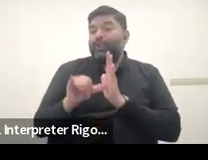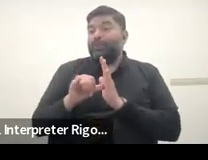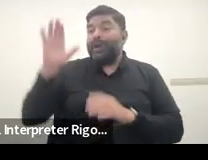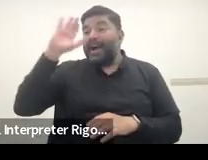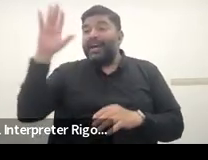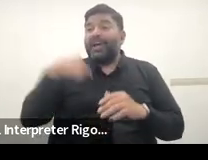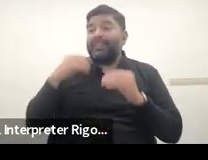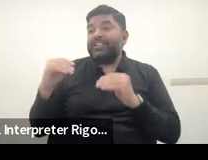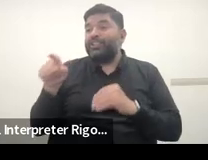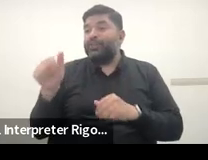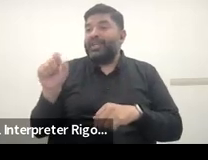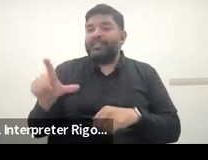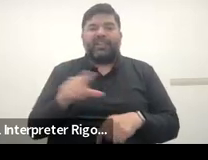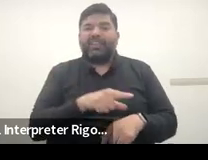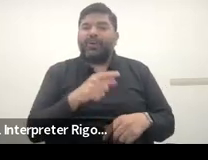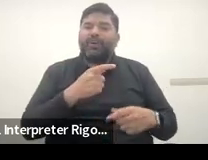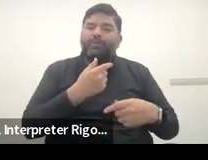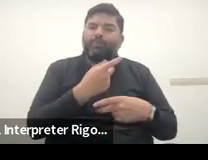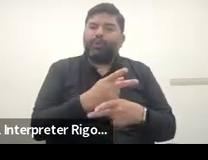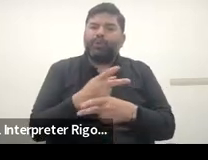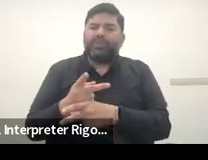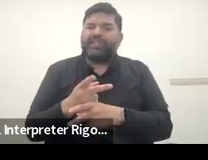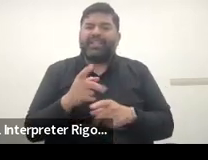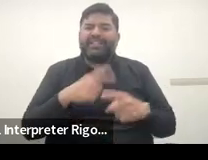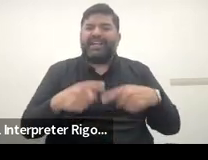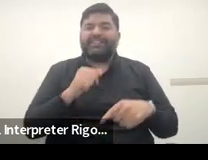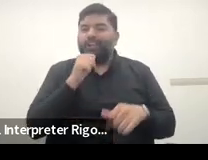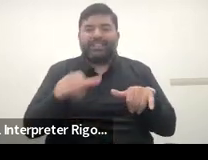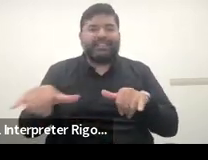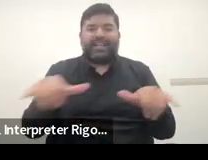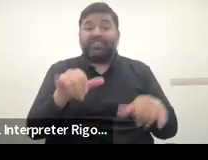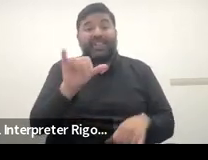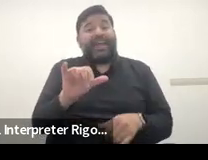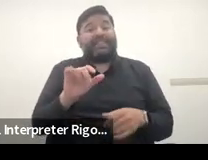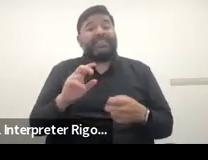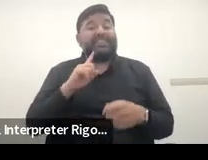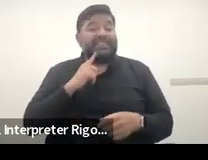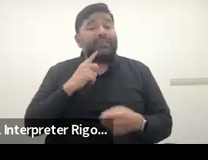ways that are not standard and the problem is actually very serious—it sounds like some